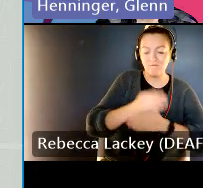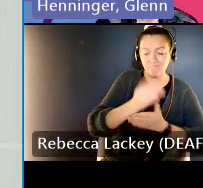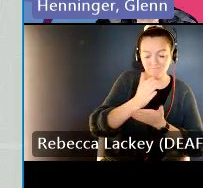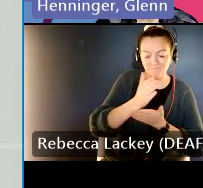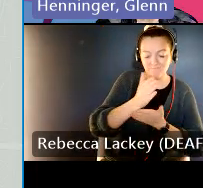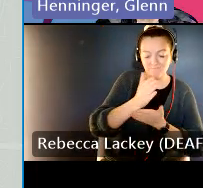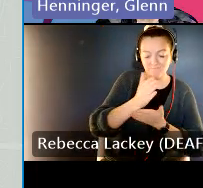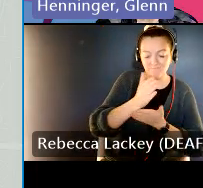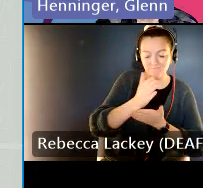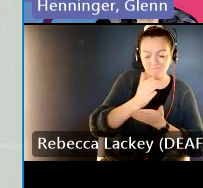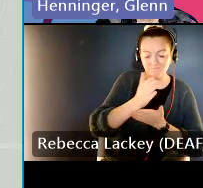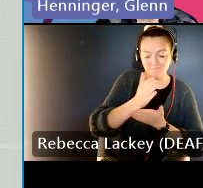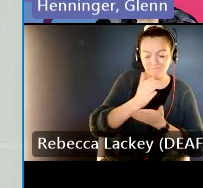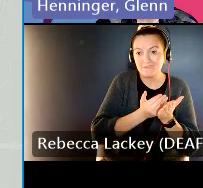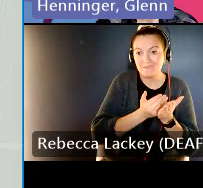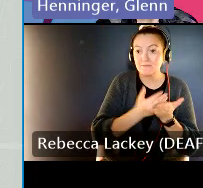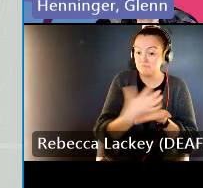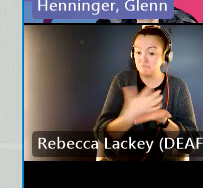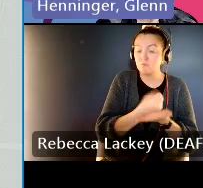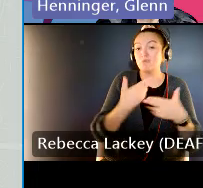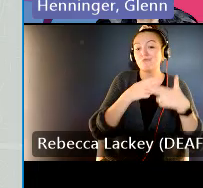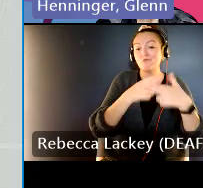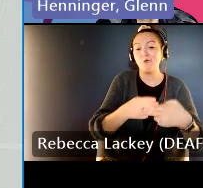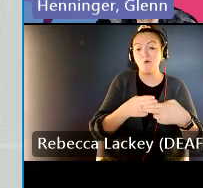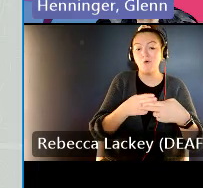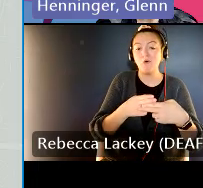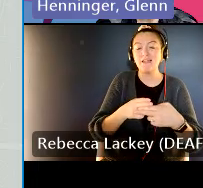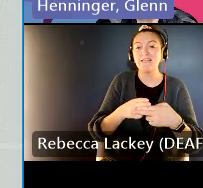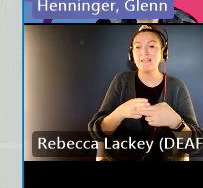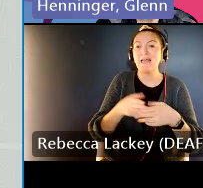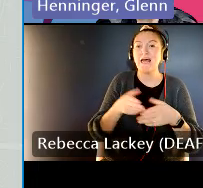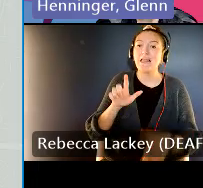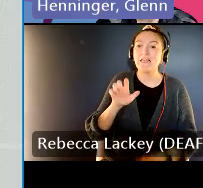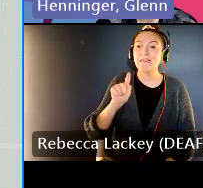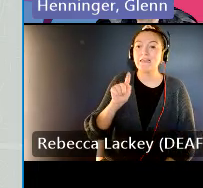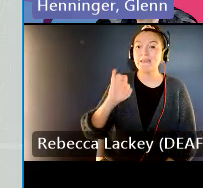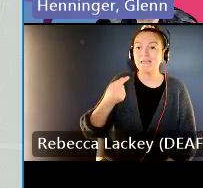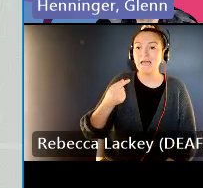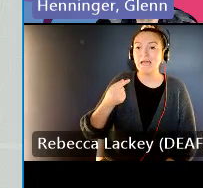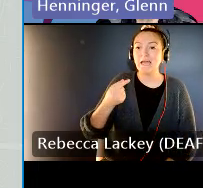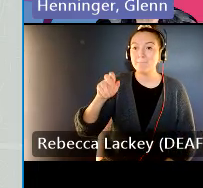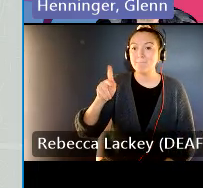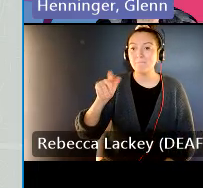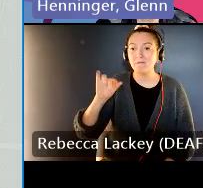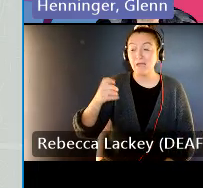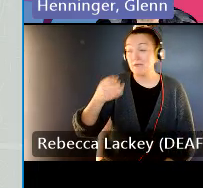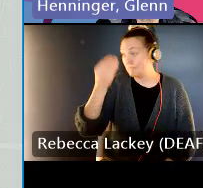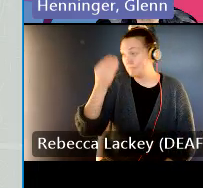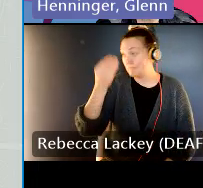We we put together what is called a, a letting package that kind of tells contractors what we're looking for.